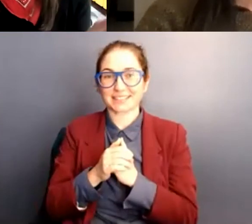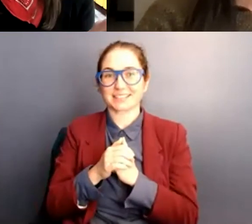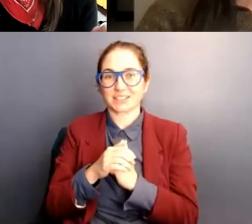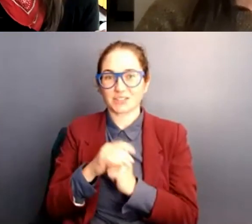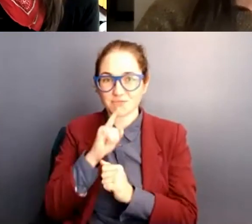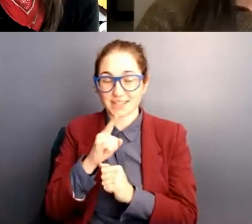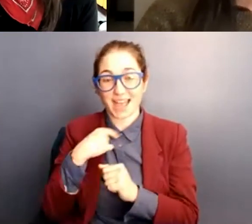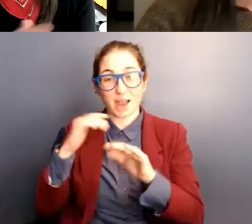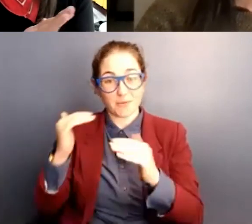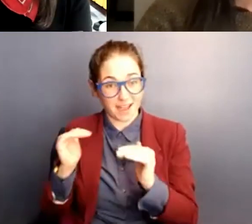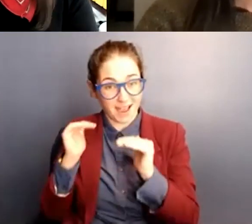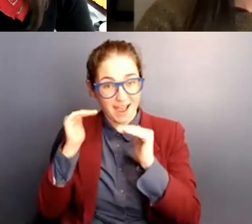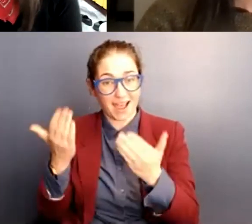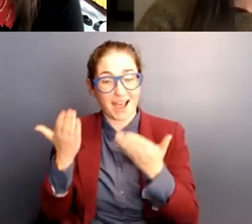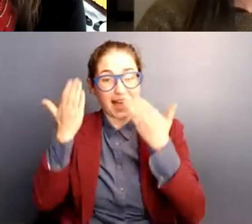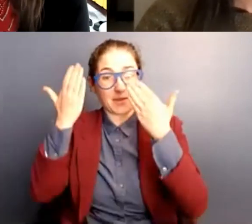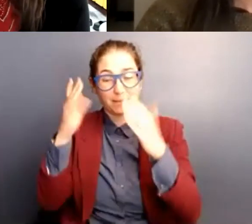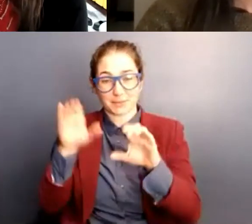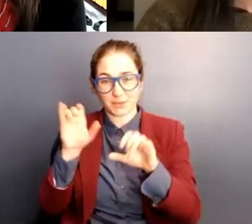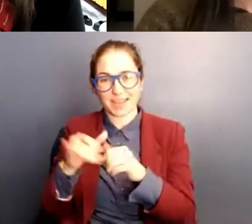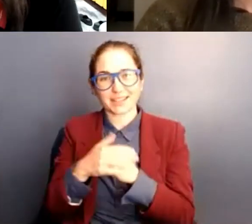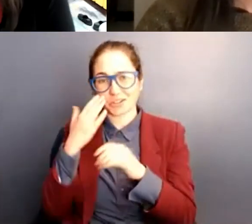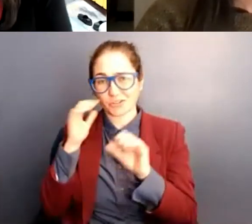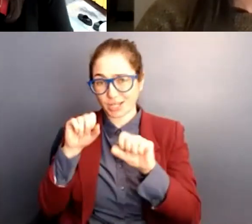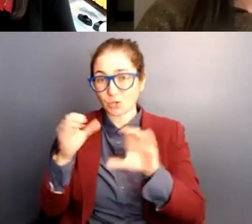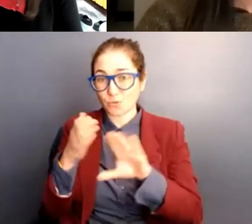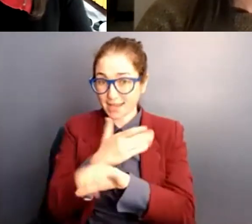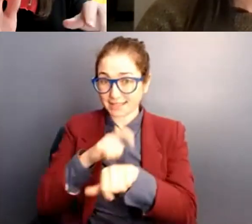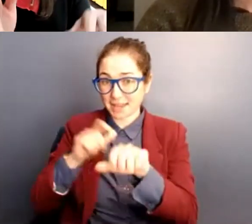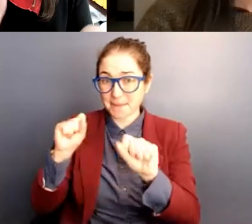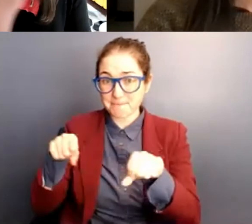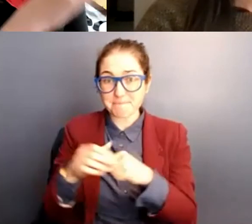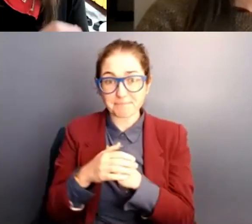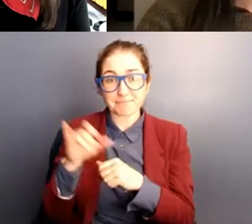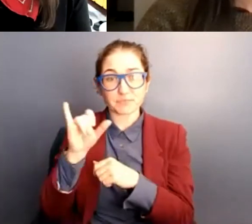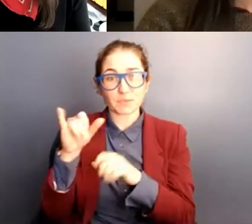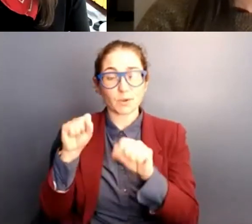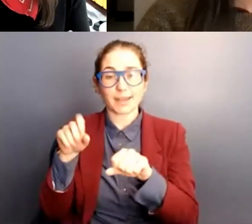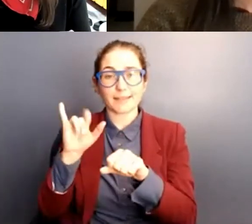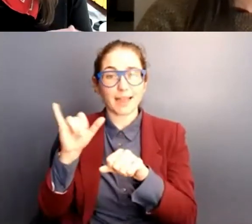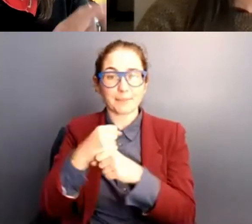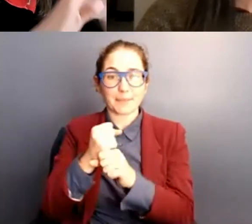you can do ahead of time. You know, just like make a PowerPoint on